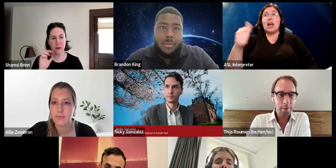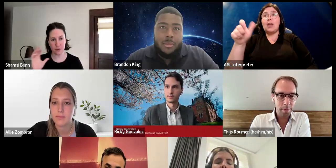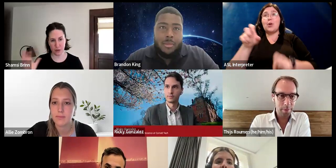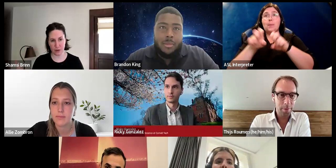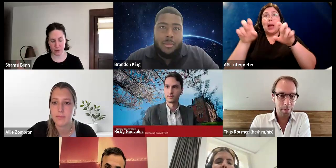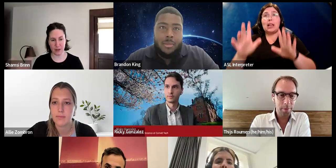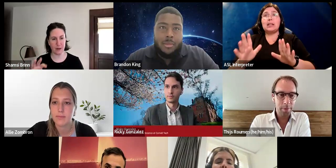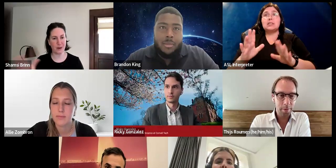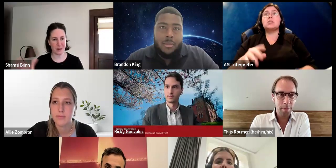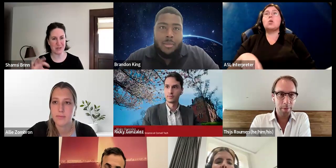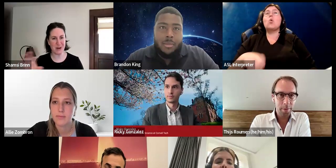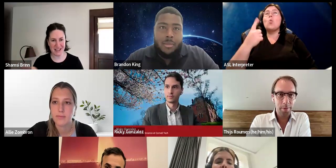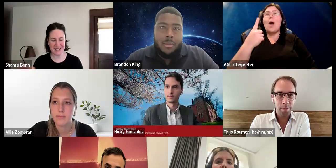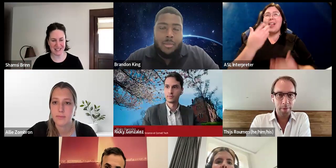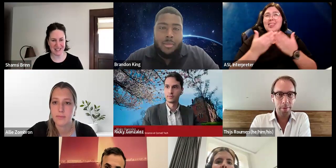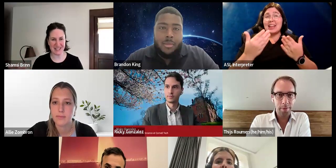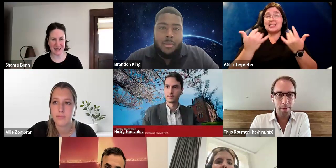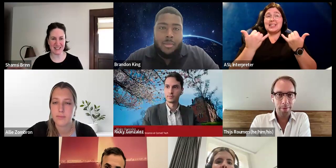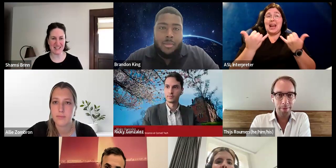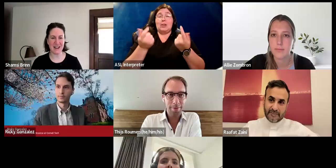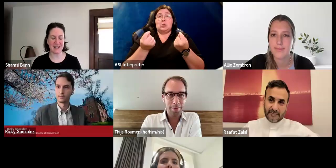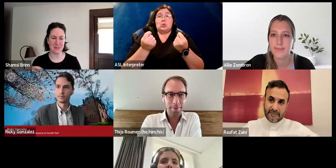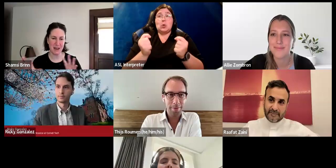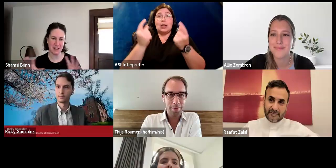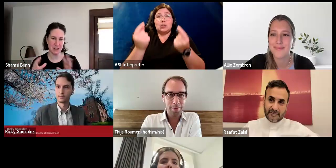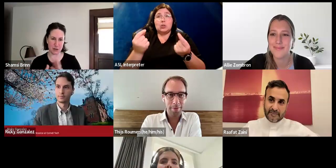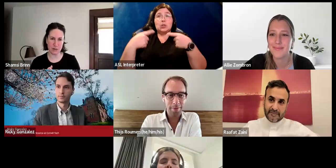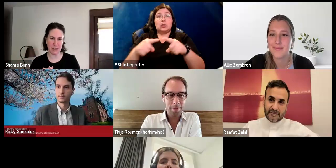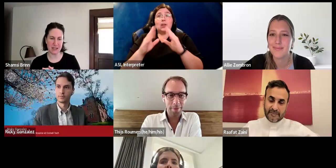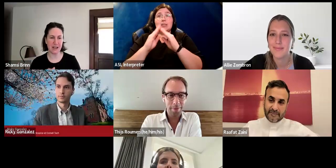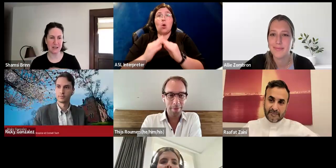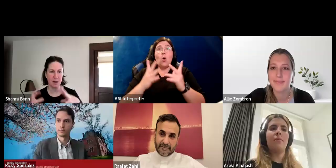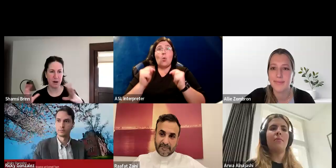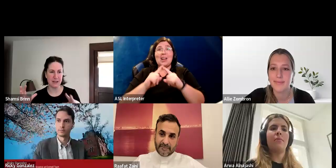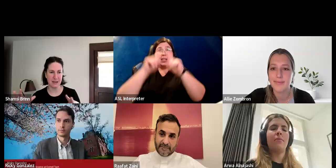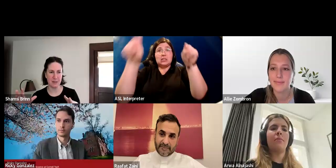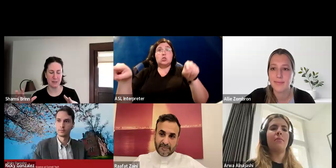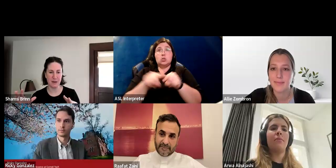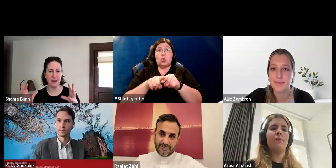One of the things that we're going to be trying to do during this talk is manage the screen real estate to always keep